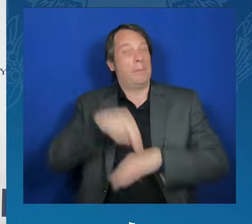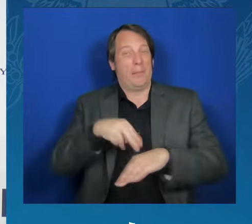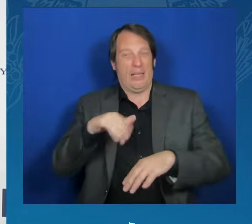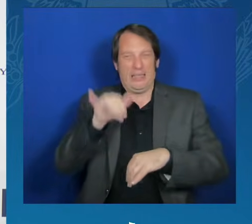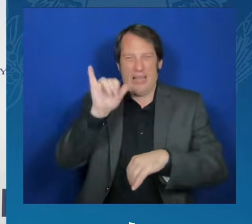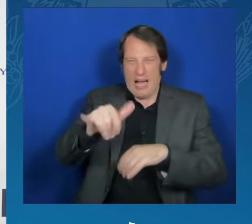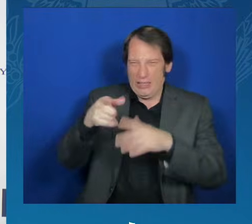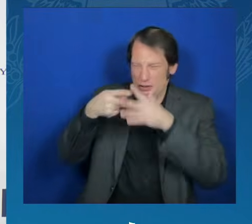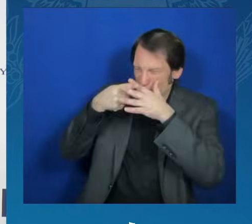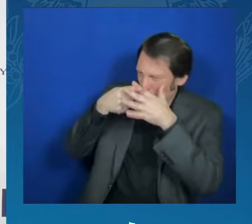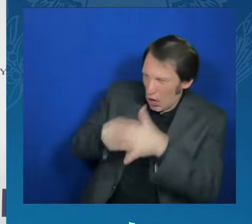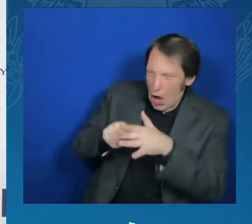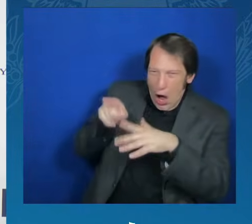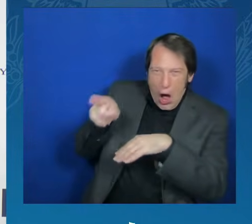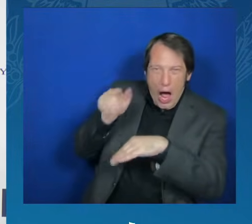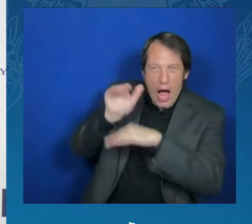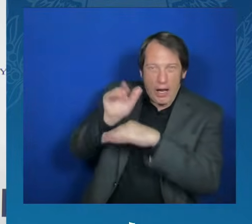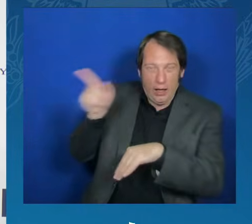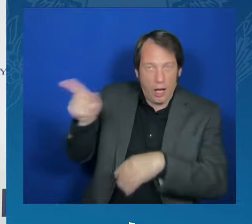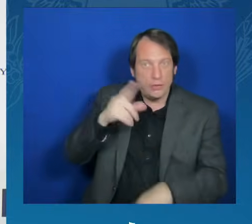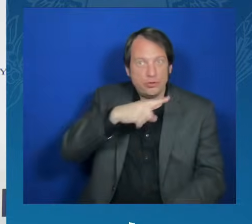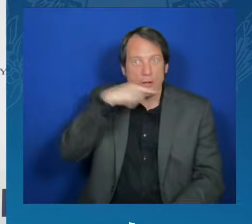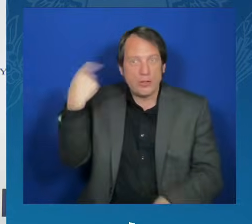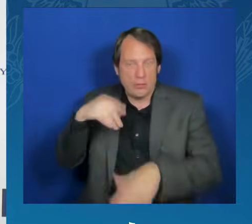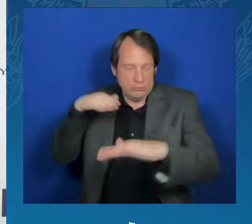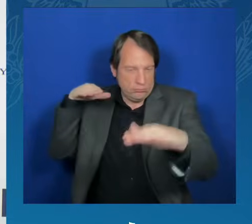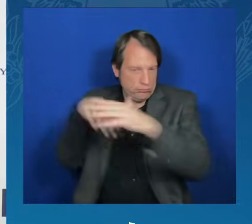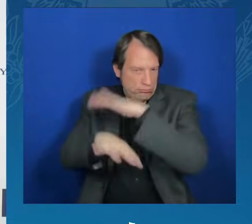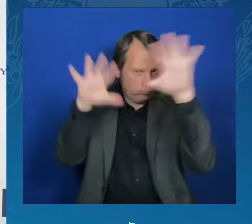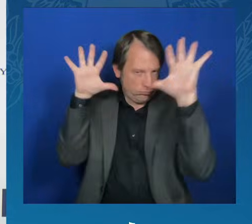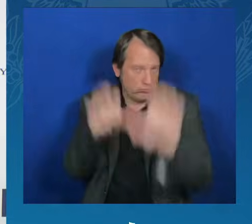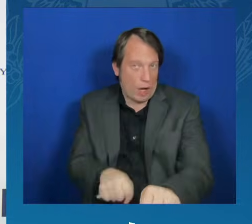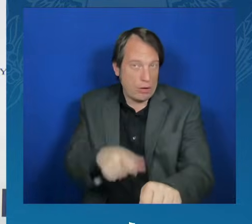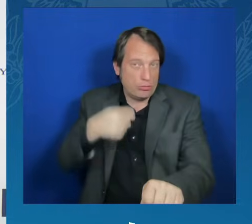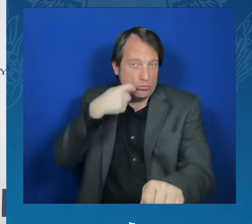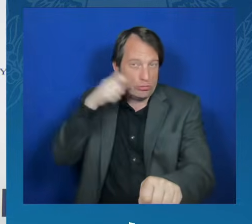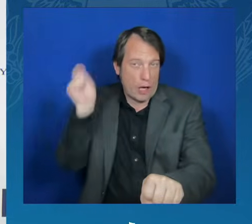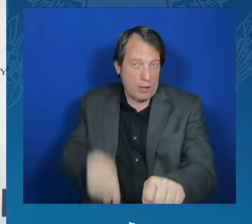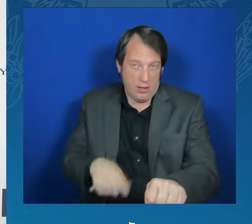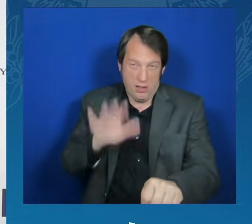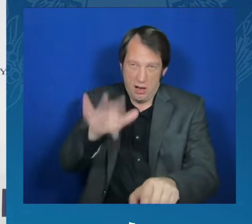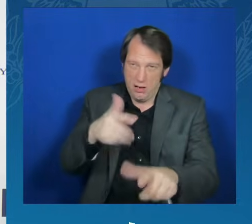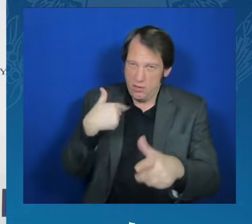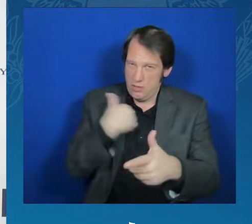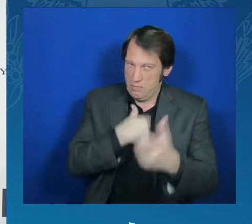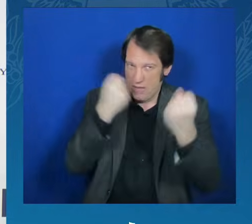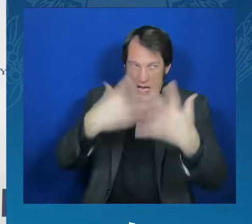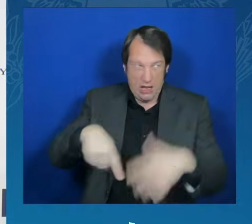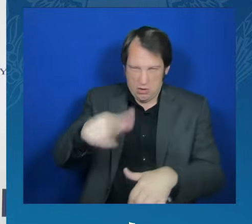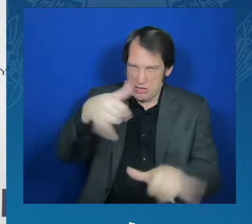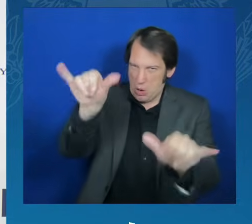Many of -- of us will recall that time when many thought Kyiv would fall within days.